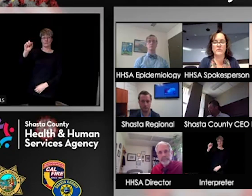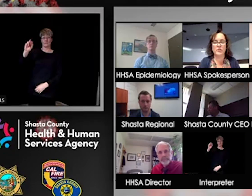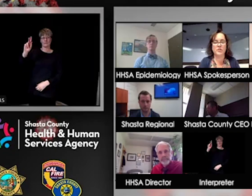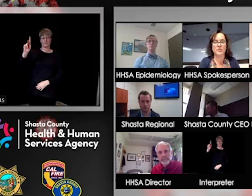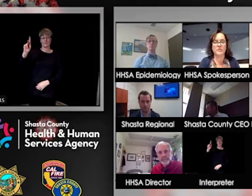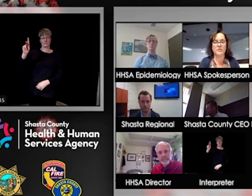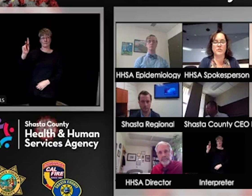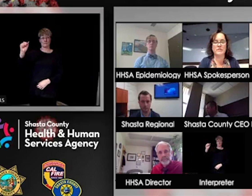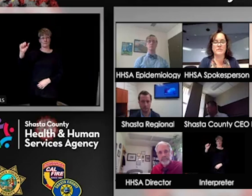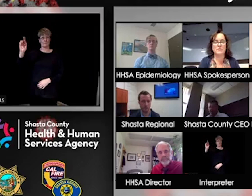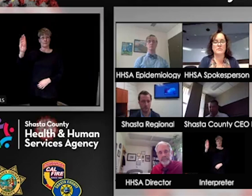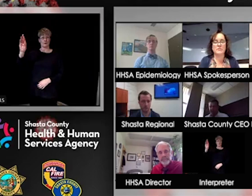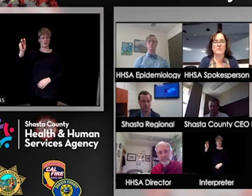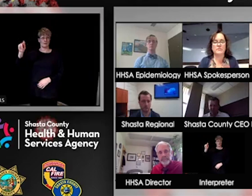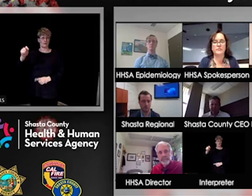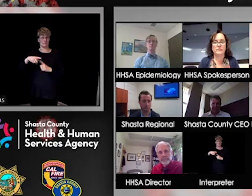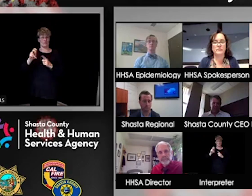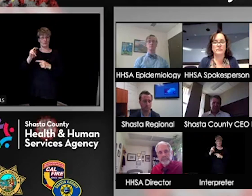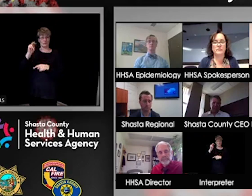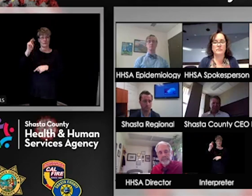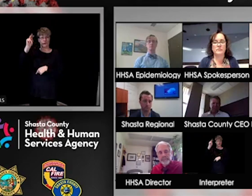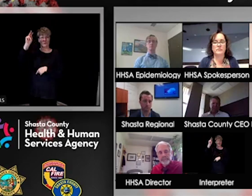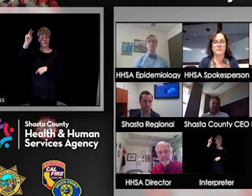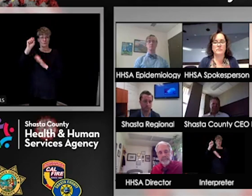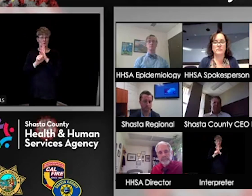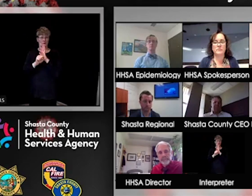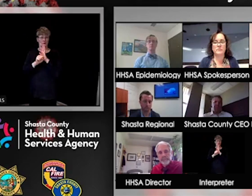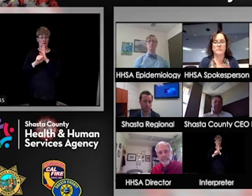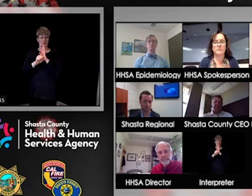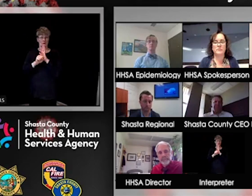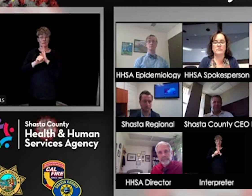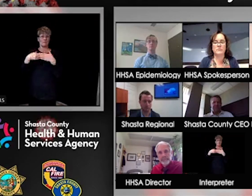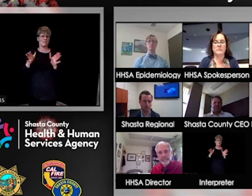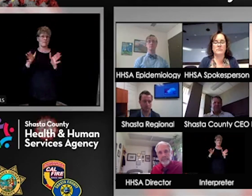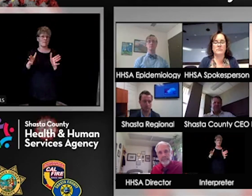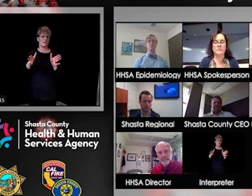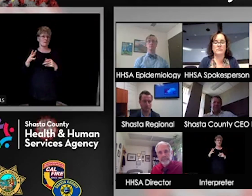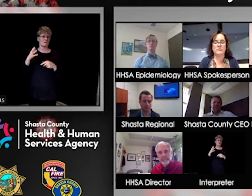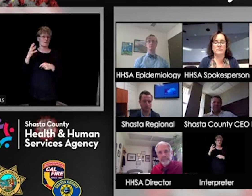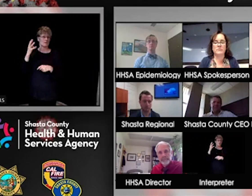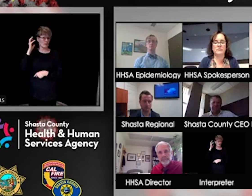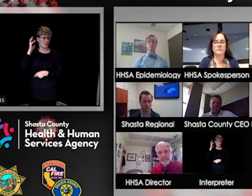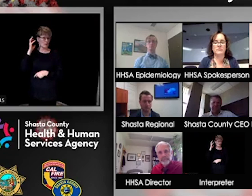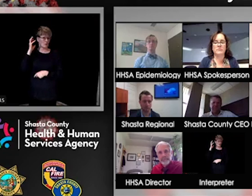Public Radio. And I apologize I wasn’t here part of the initial part of the hearing because